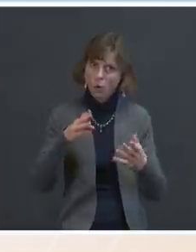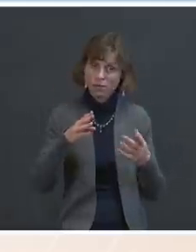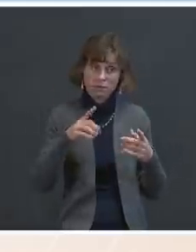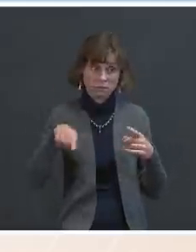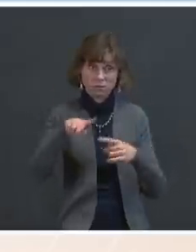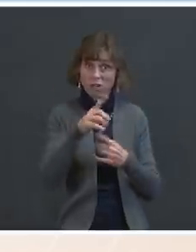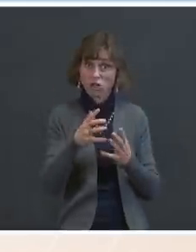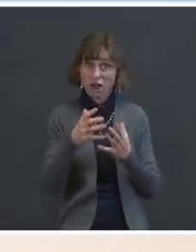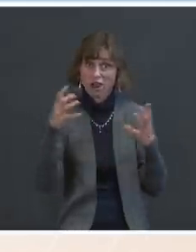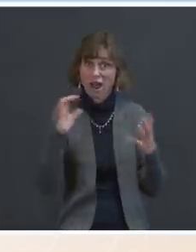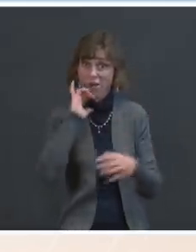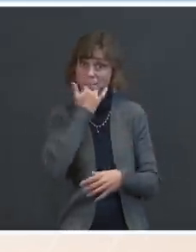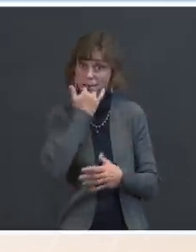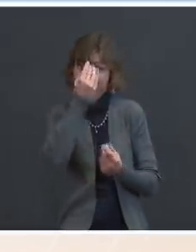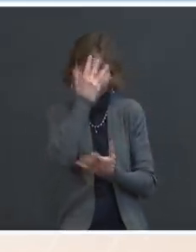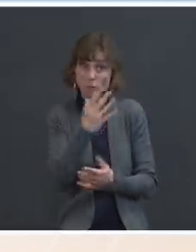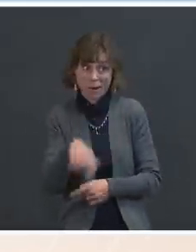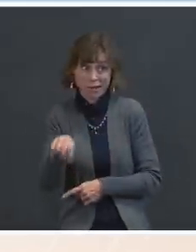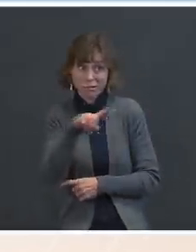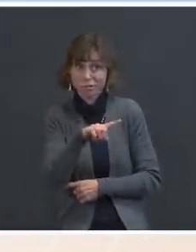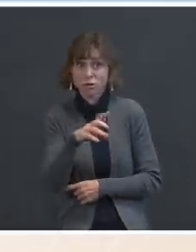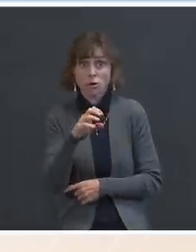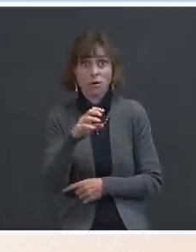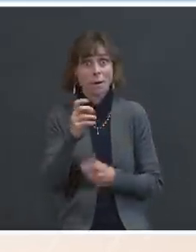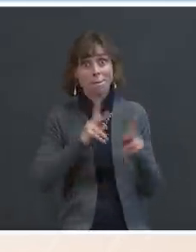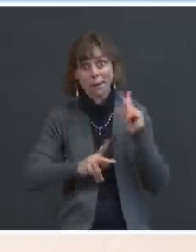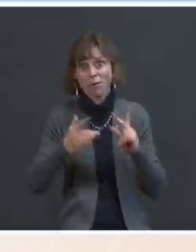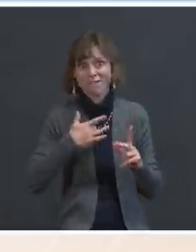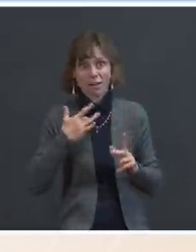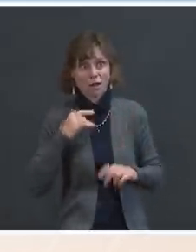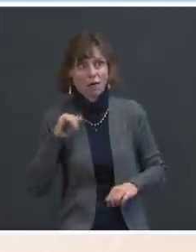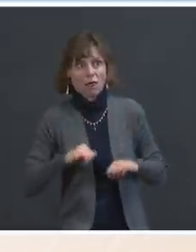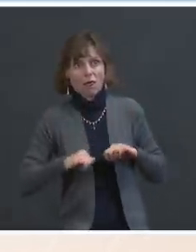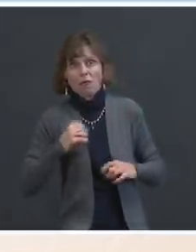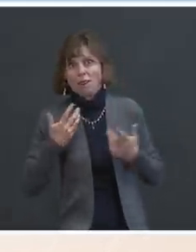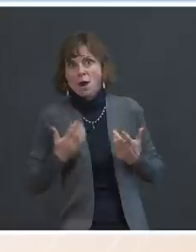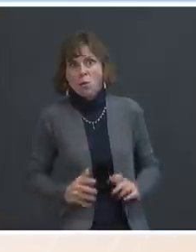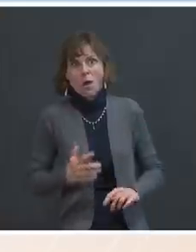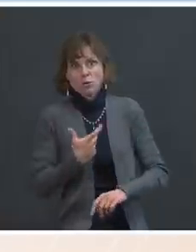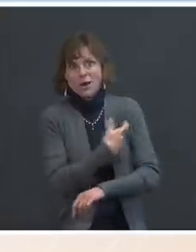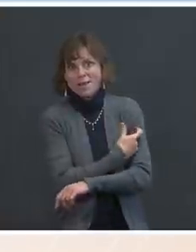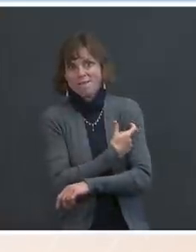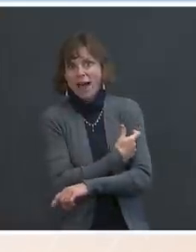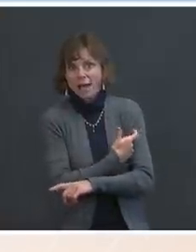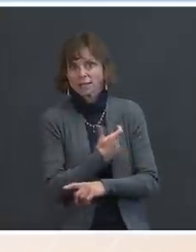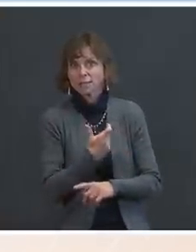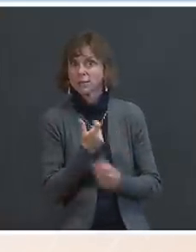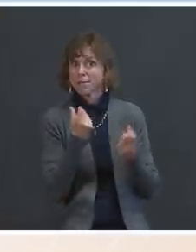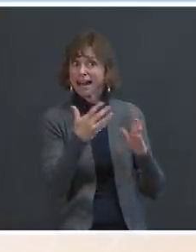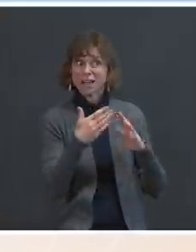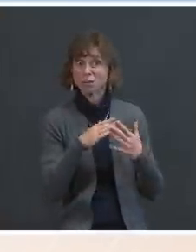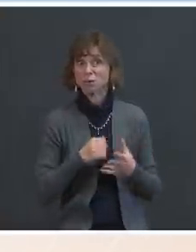and, of course, of vaccine hesitancy in a range of communities. The FDA, as you know, would be the ones running point